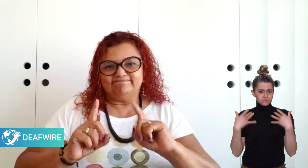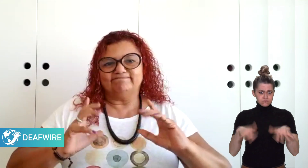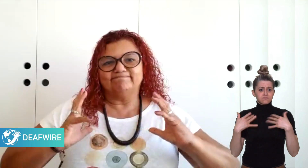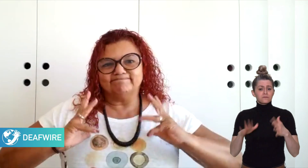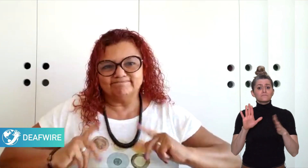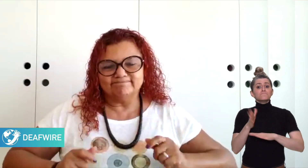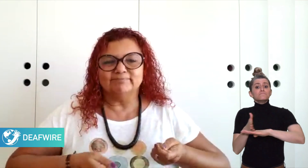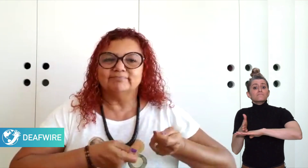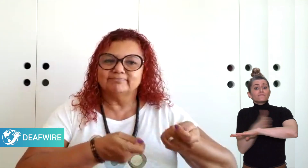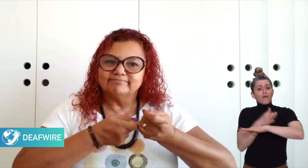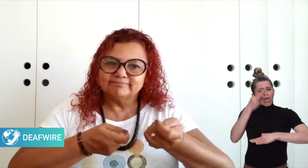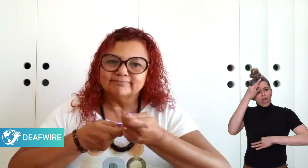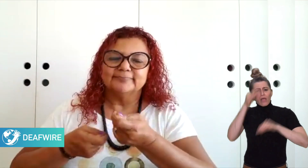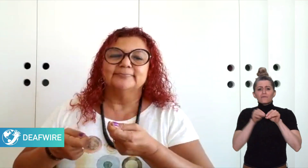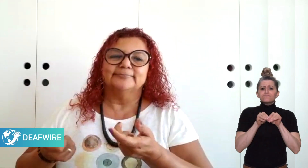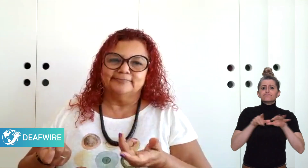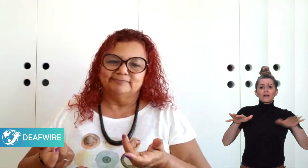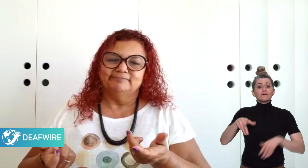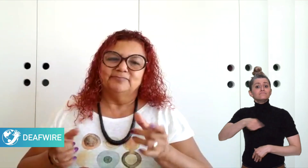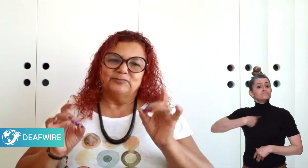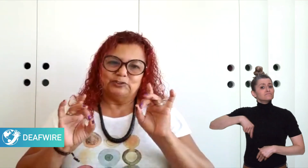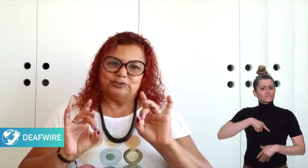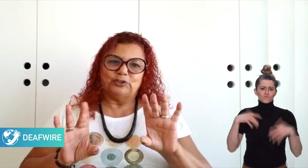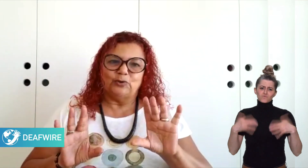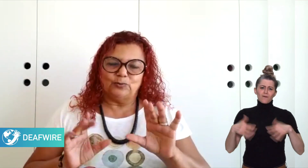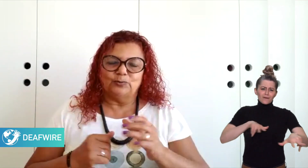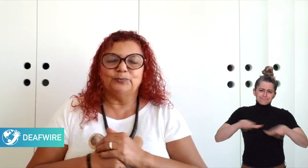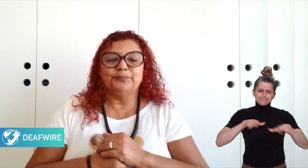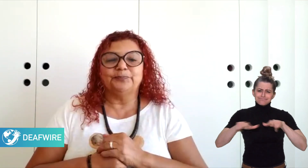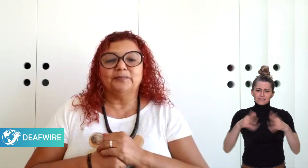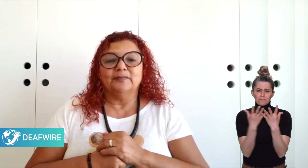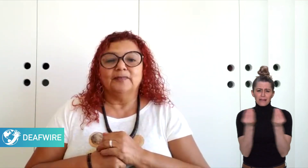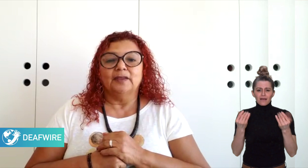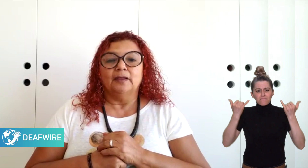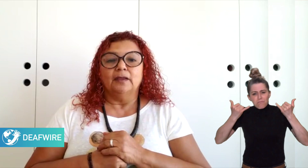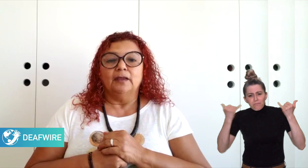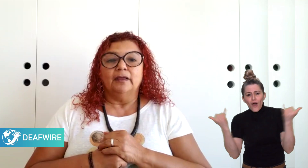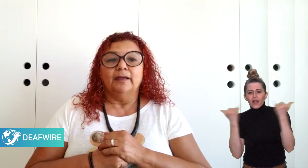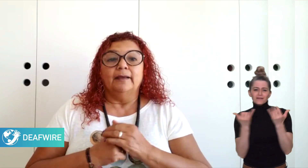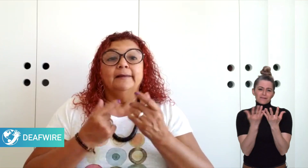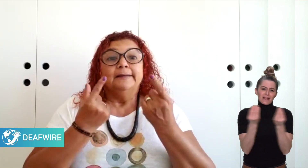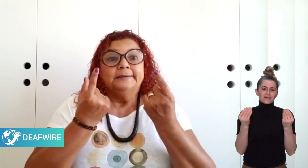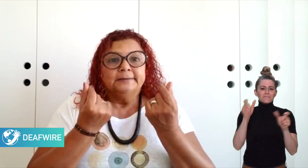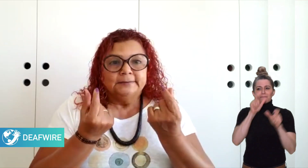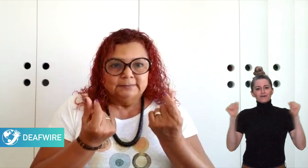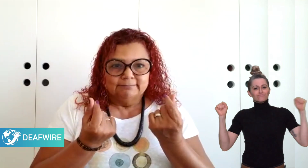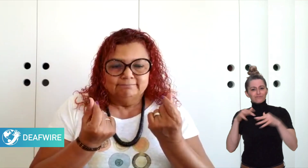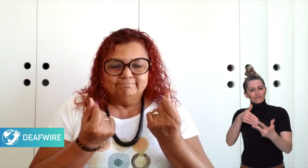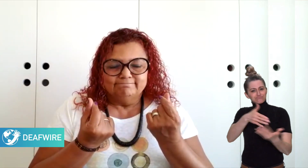Our finances have not been good. We have lost a lot of money.